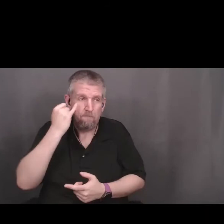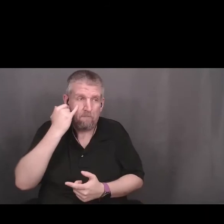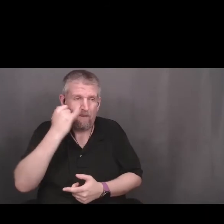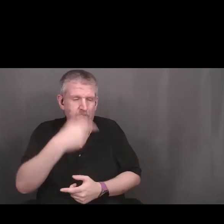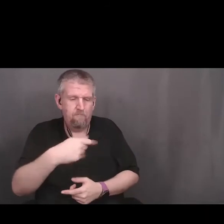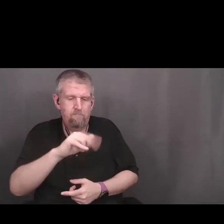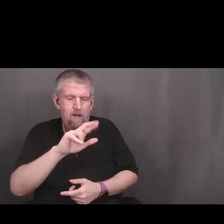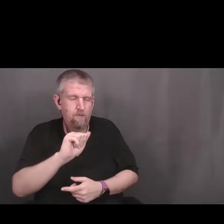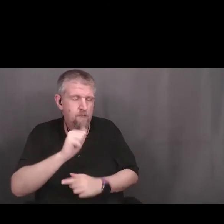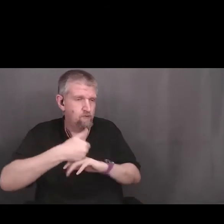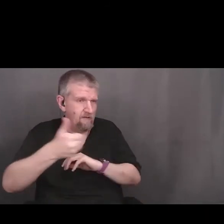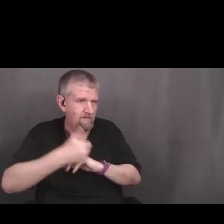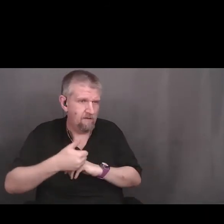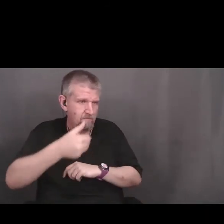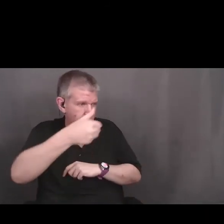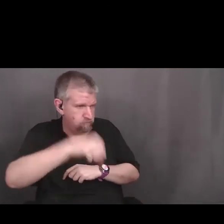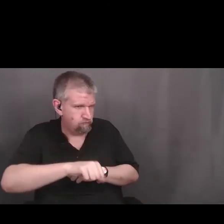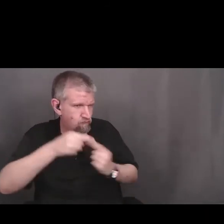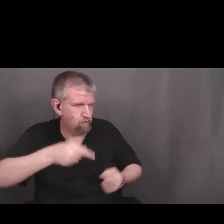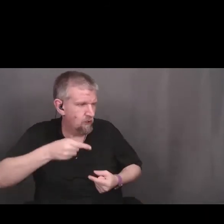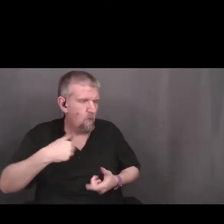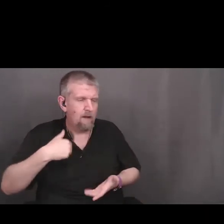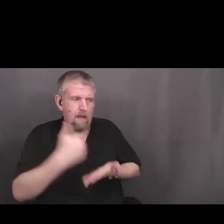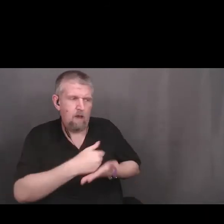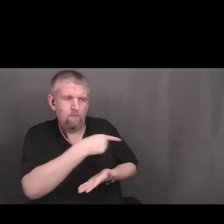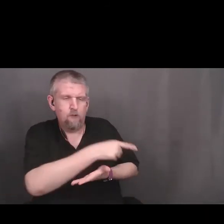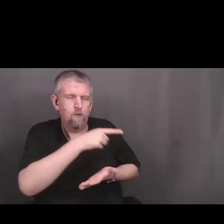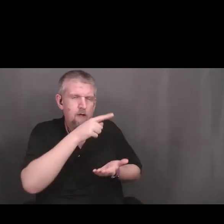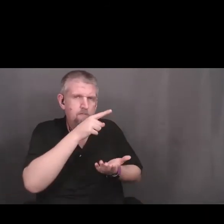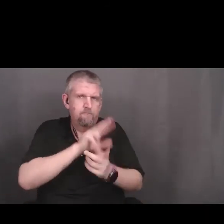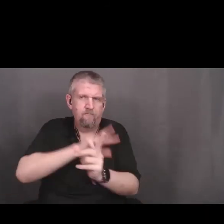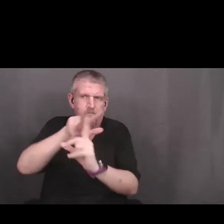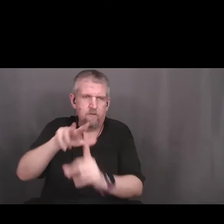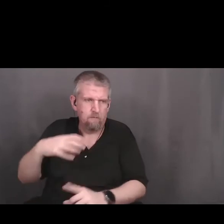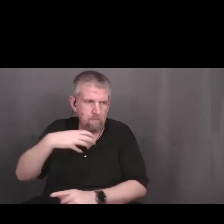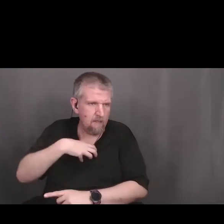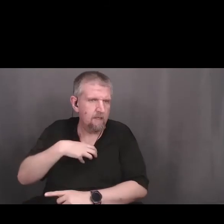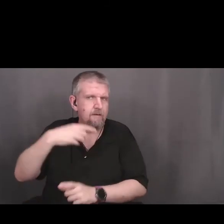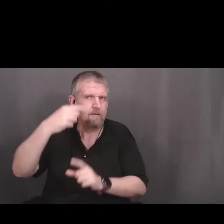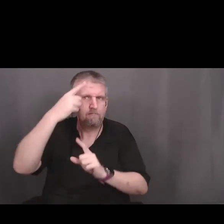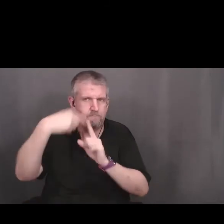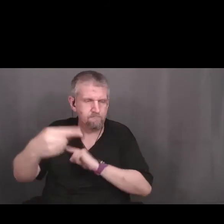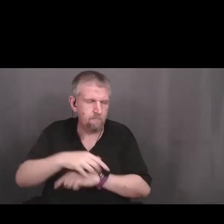we can help file complaints against them and challenge denials of parallel transit services. And we also advocate to expand